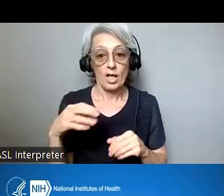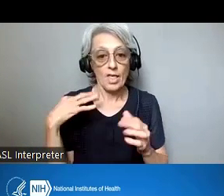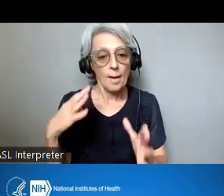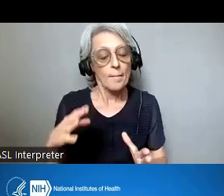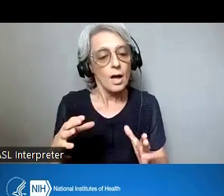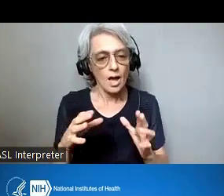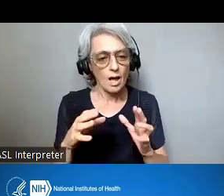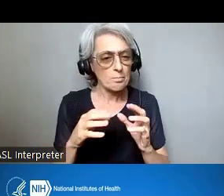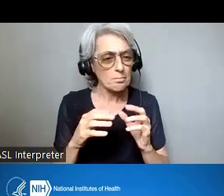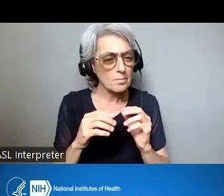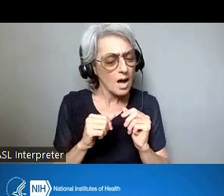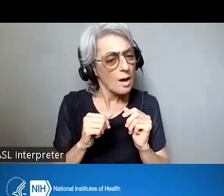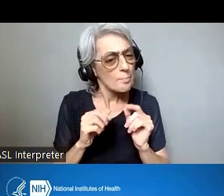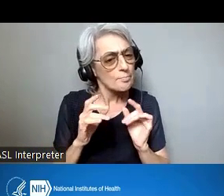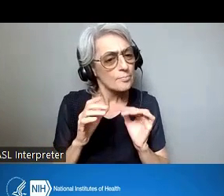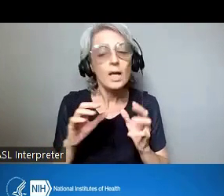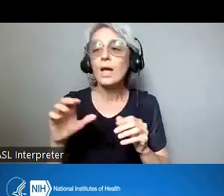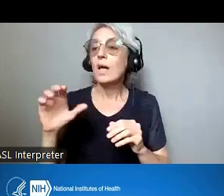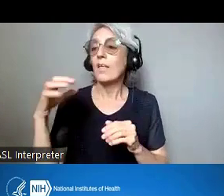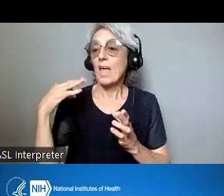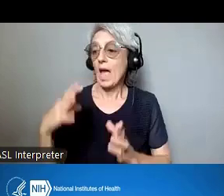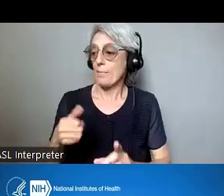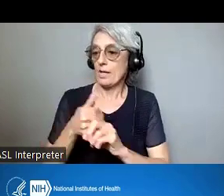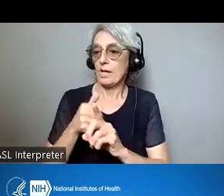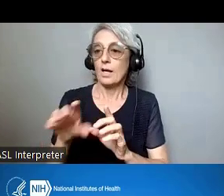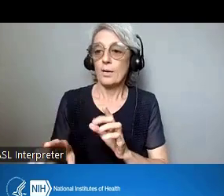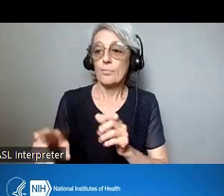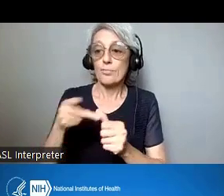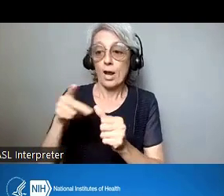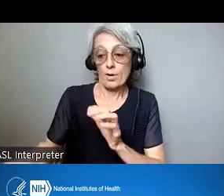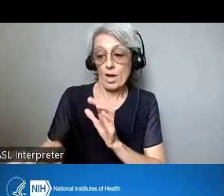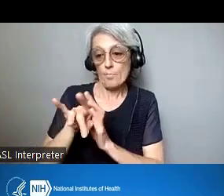the applicant's primary appointment is not in a health professional or graduate school.